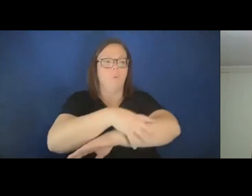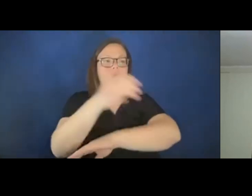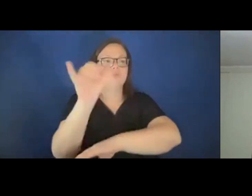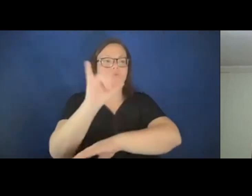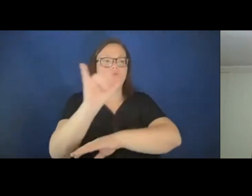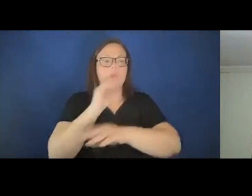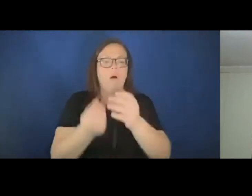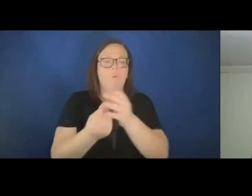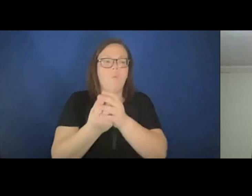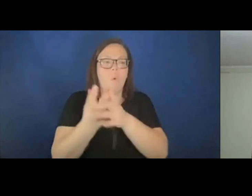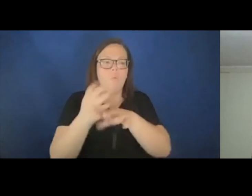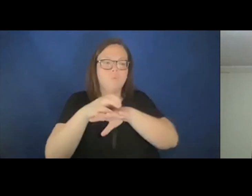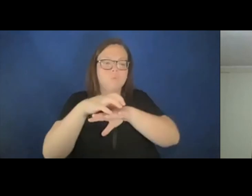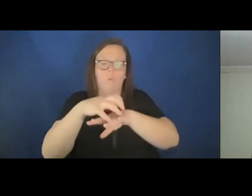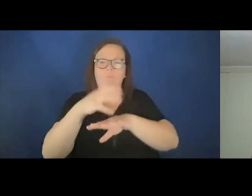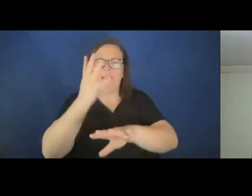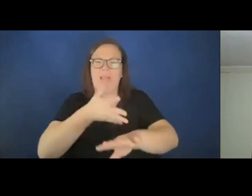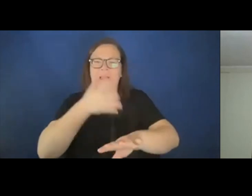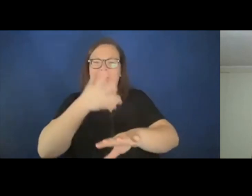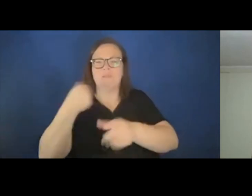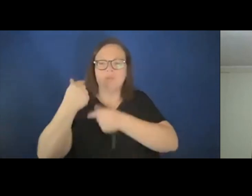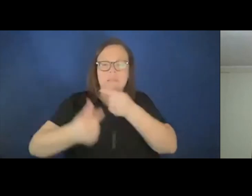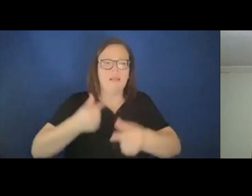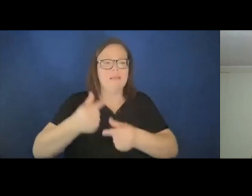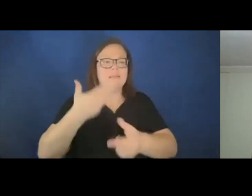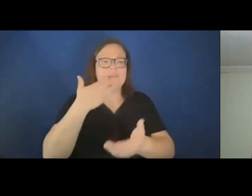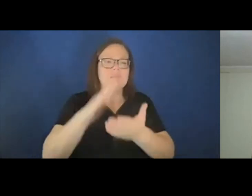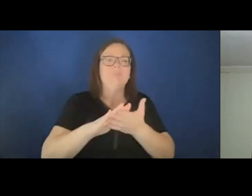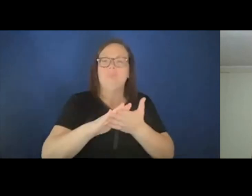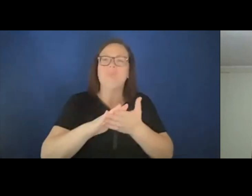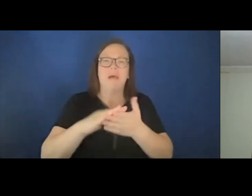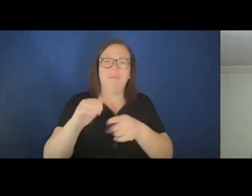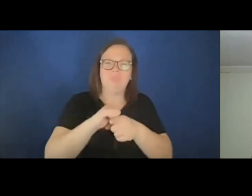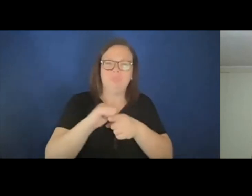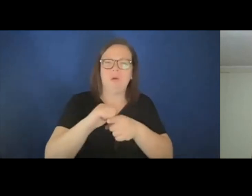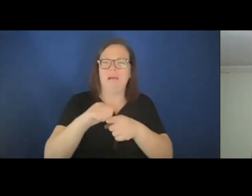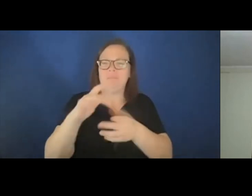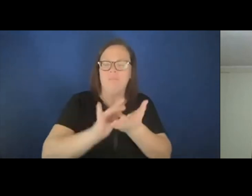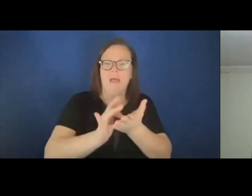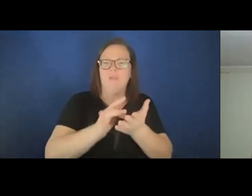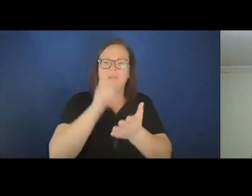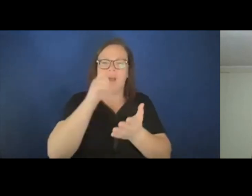by neglect, genetics, bad praxis unpaid premiums or a hospital in ruins